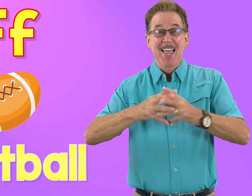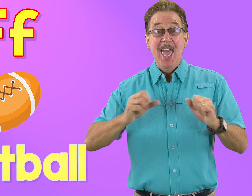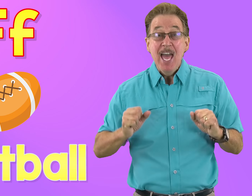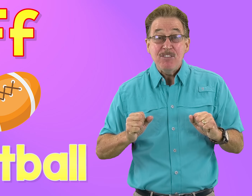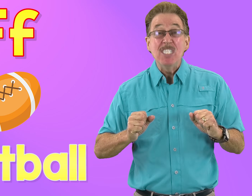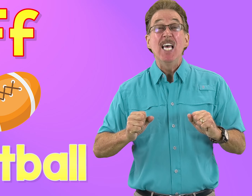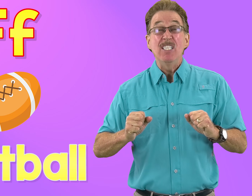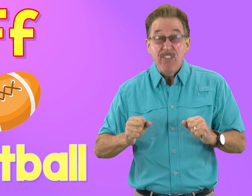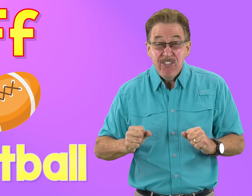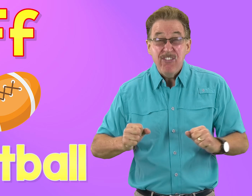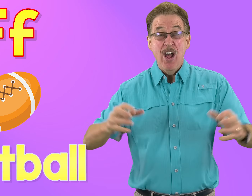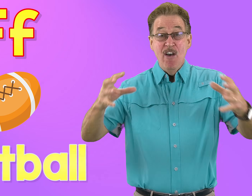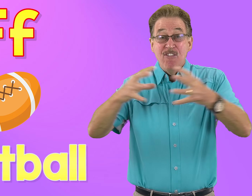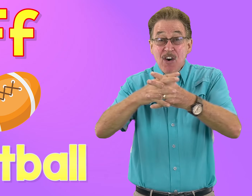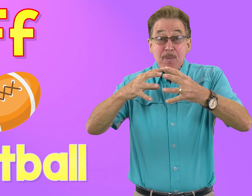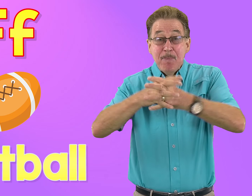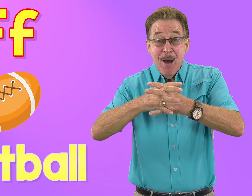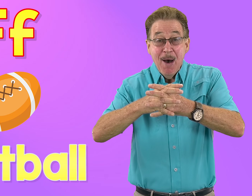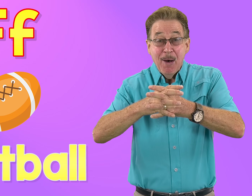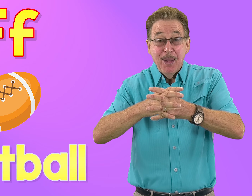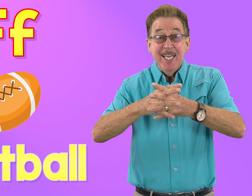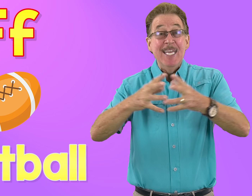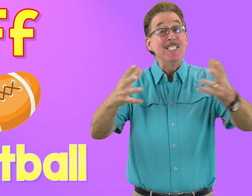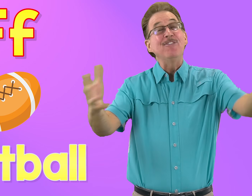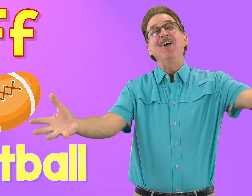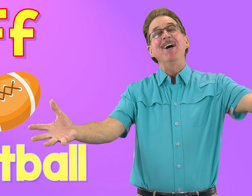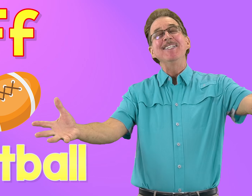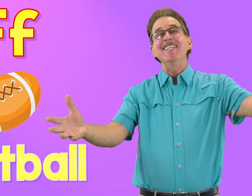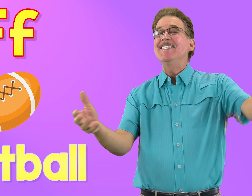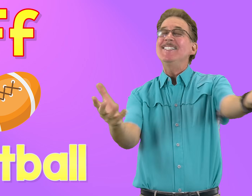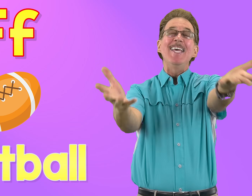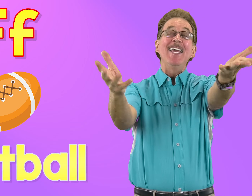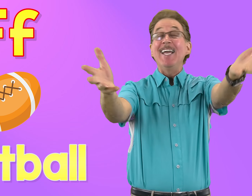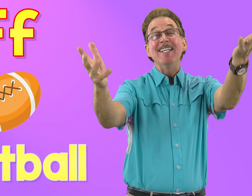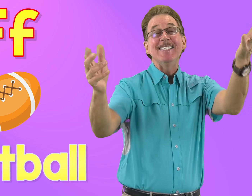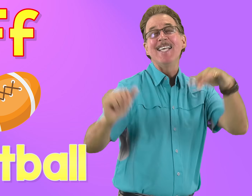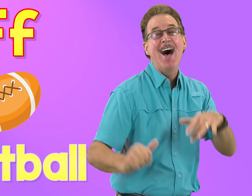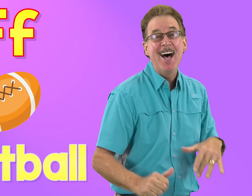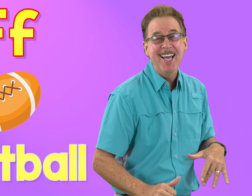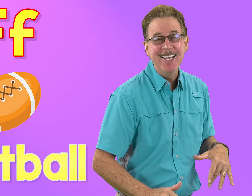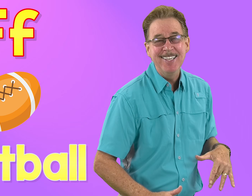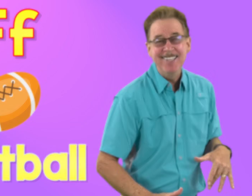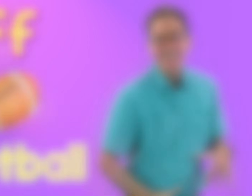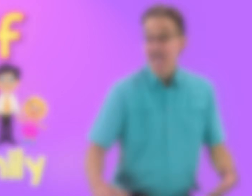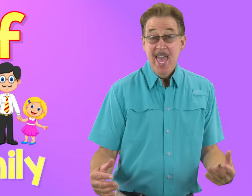F f says /f/ football It's fun to sing and sign